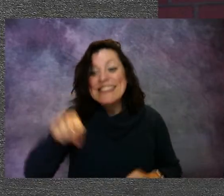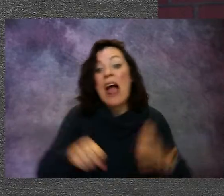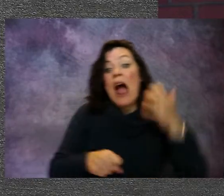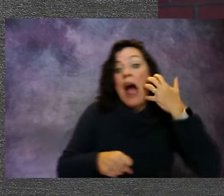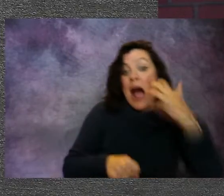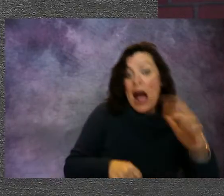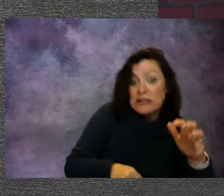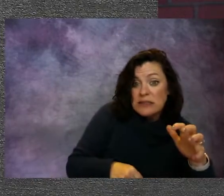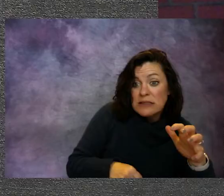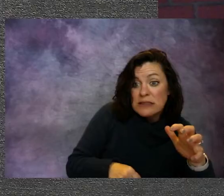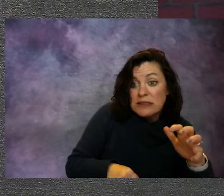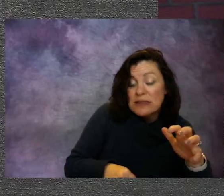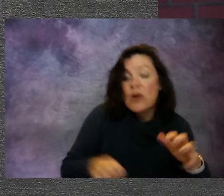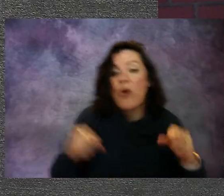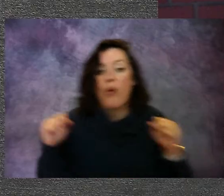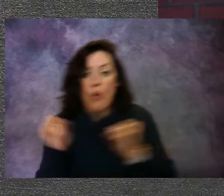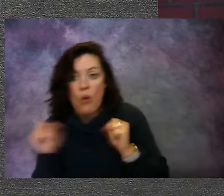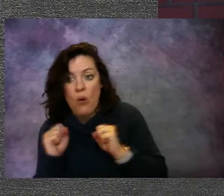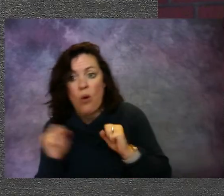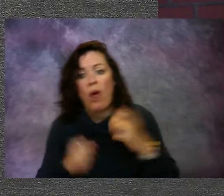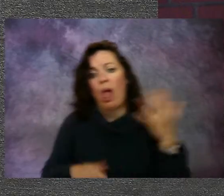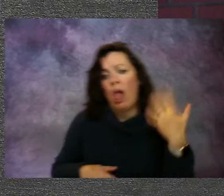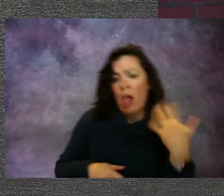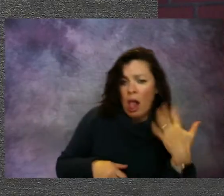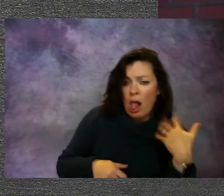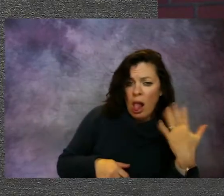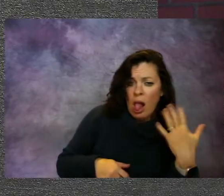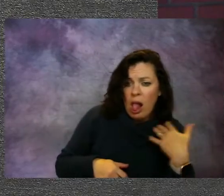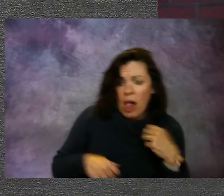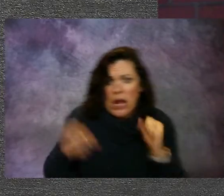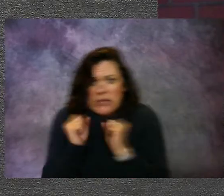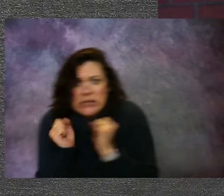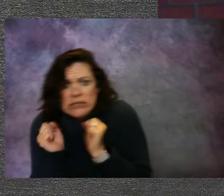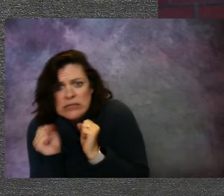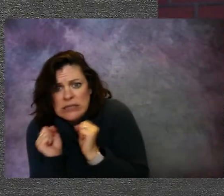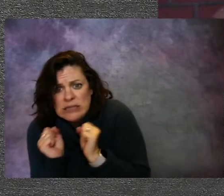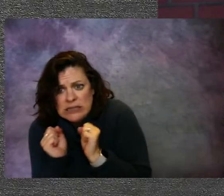Now, hot and cold are two words that can be used to describe